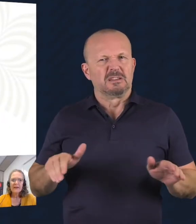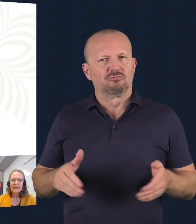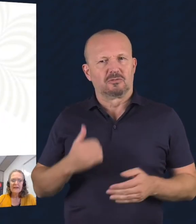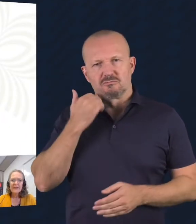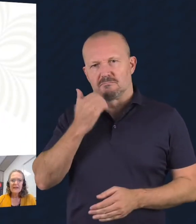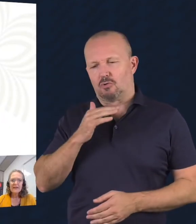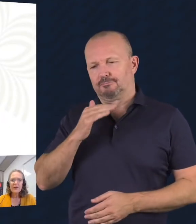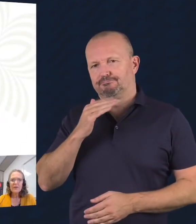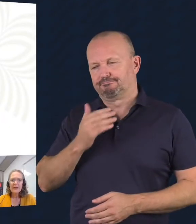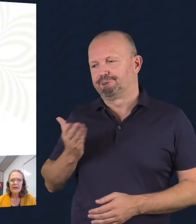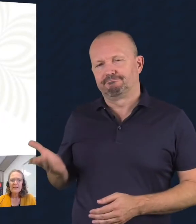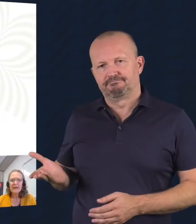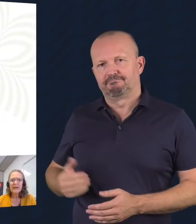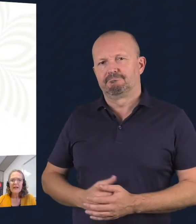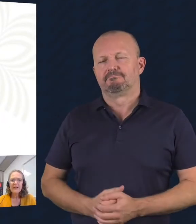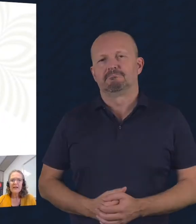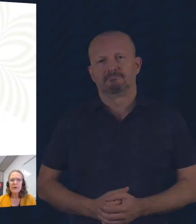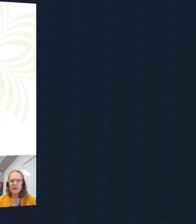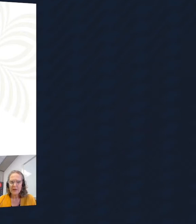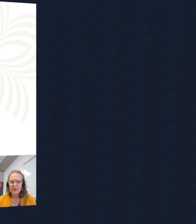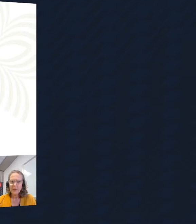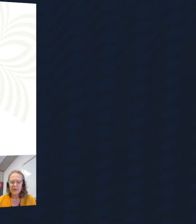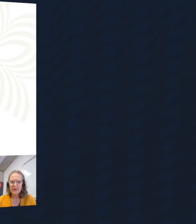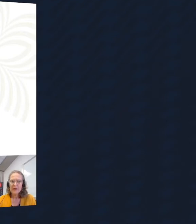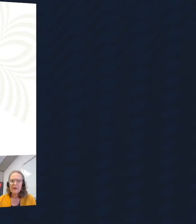Kia tangi nau mai te kihikihi pounamu